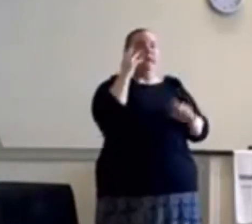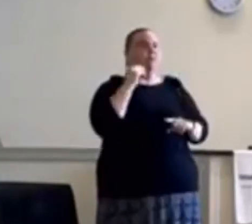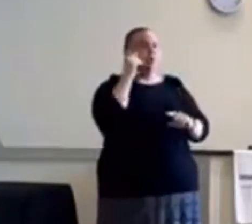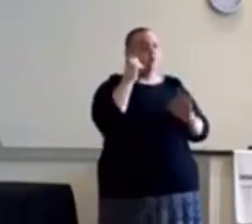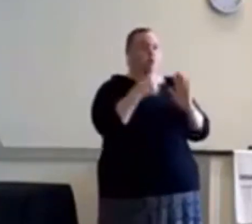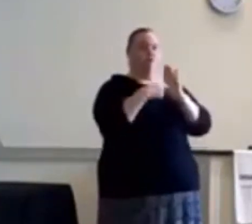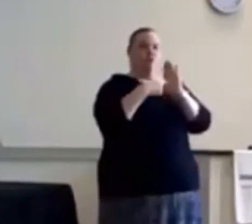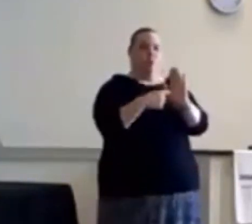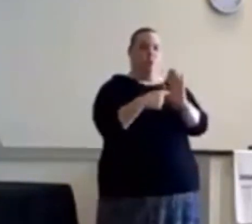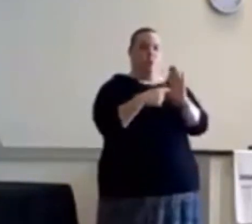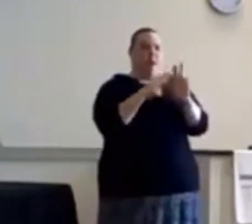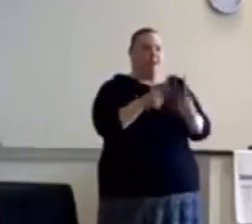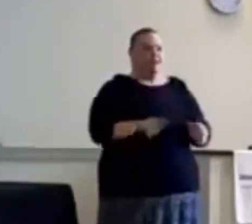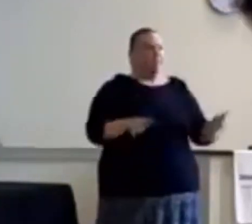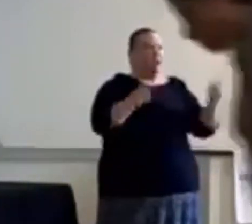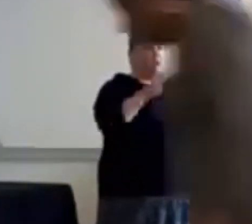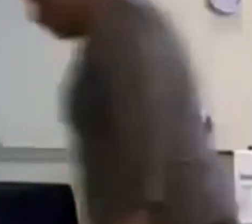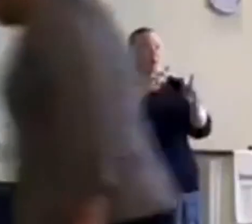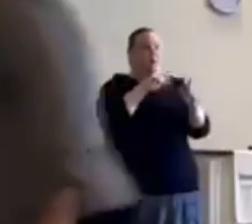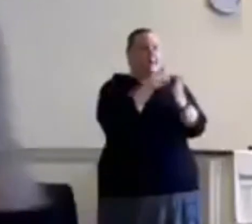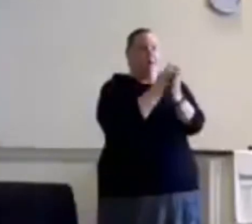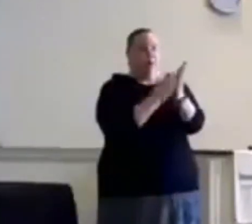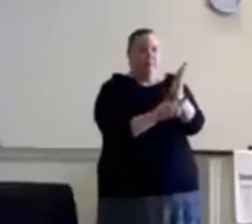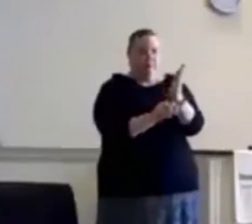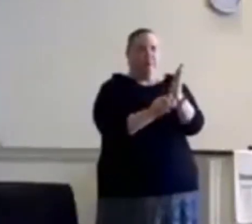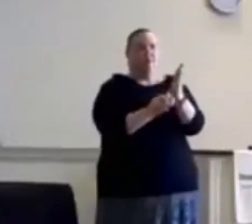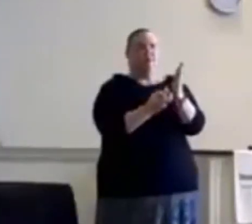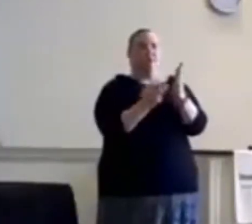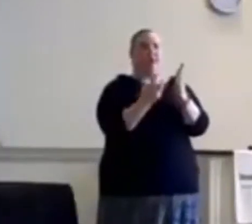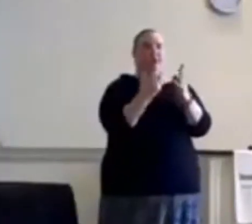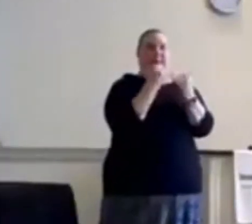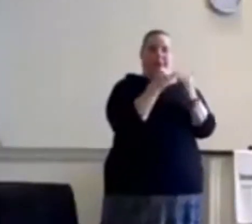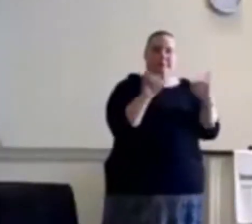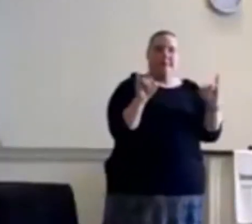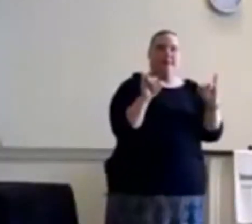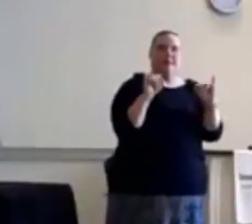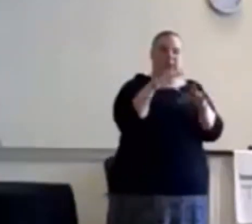values of access, inclusion, and independence are imperatives for